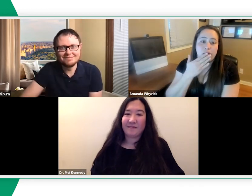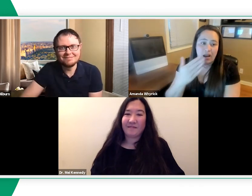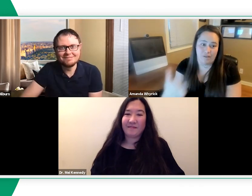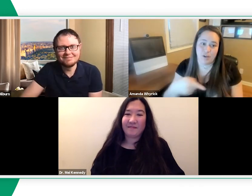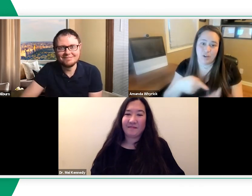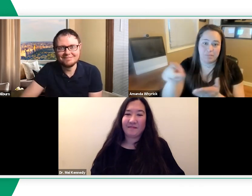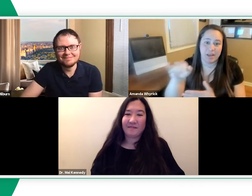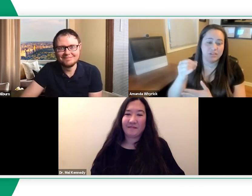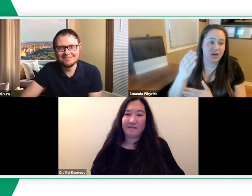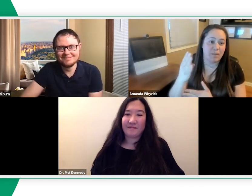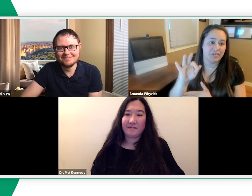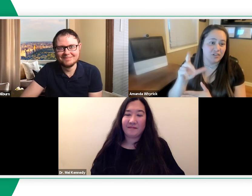It’s a very good paying job field.